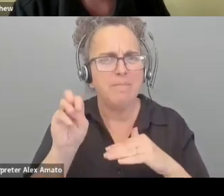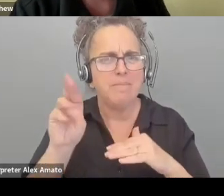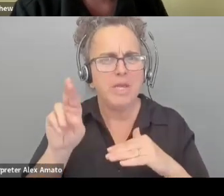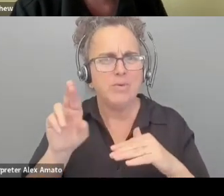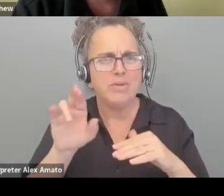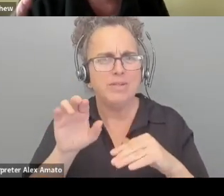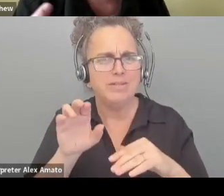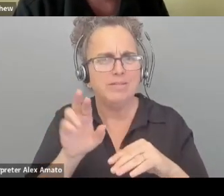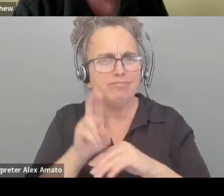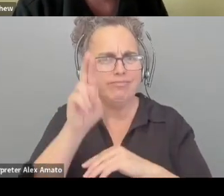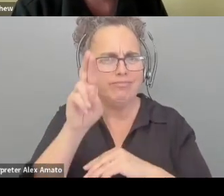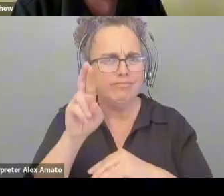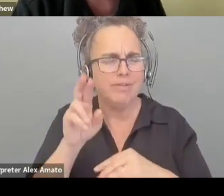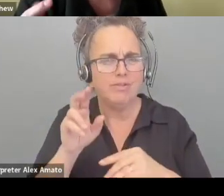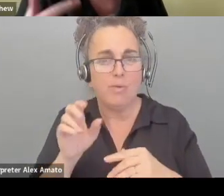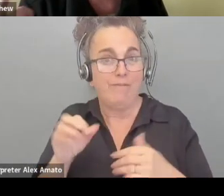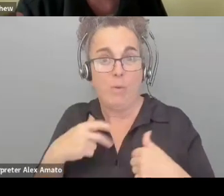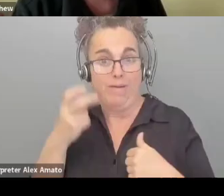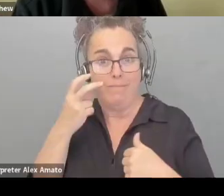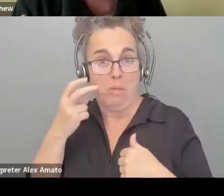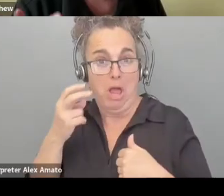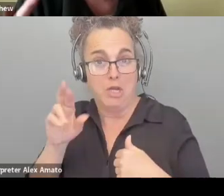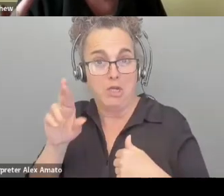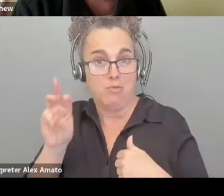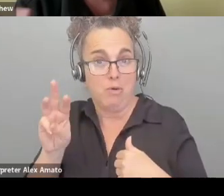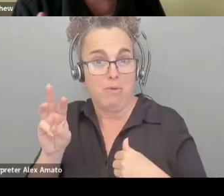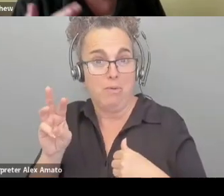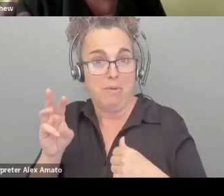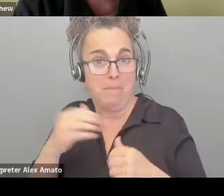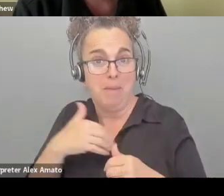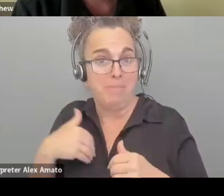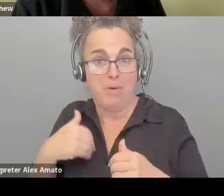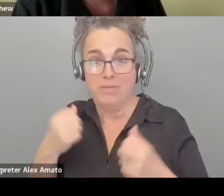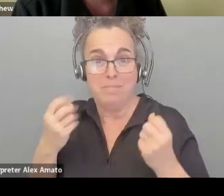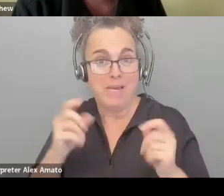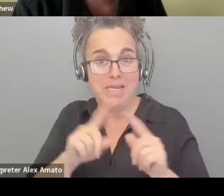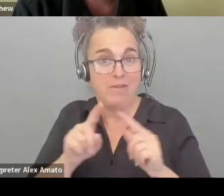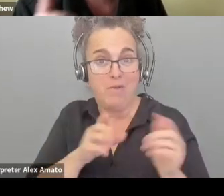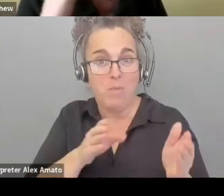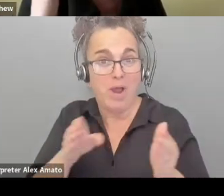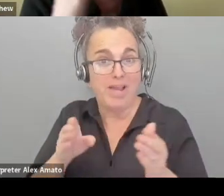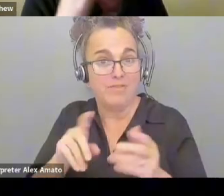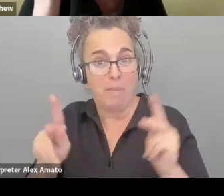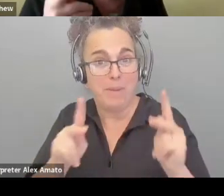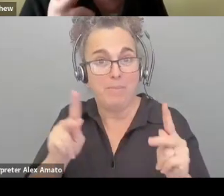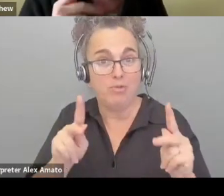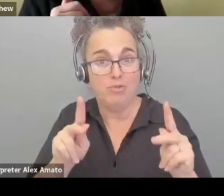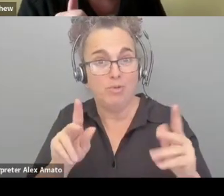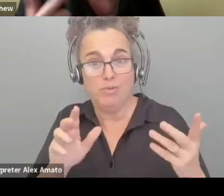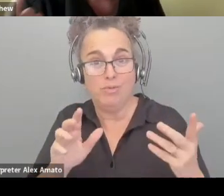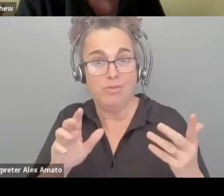that if you had blind crew members, you know, you would have multiple ways of orienting yourself rather than just visually